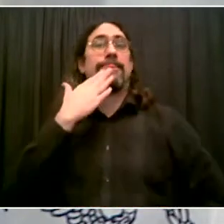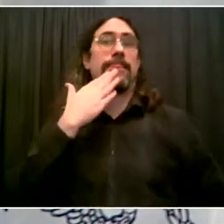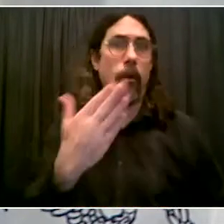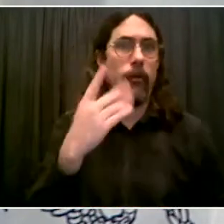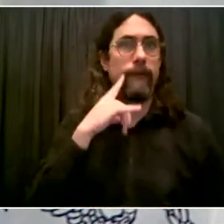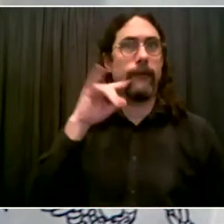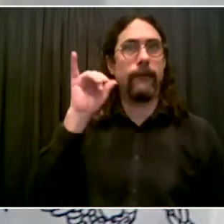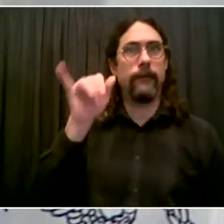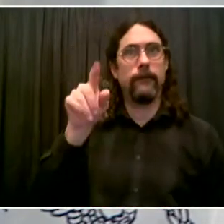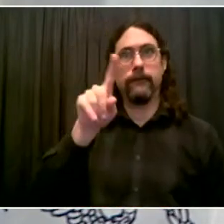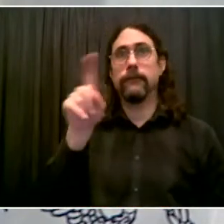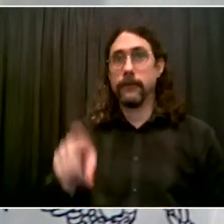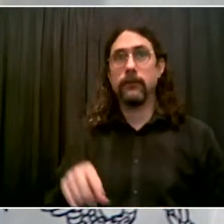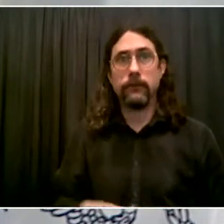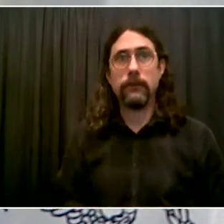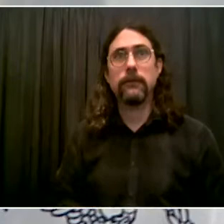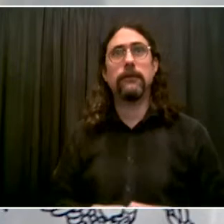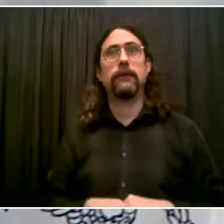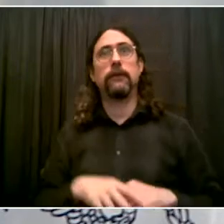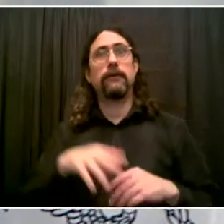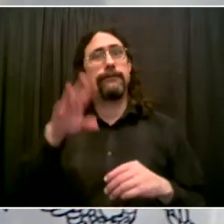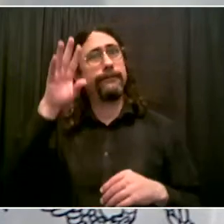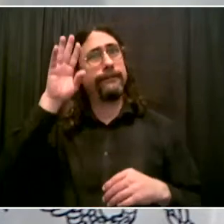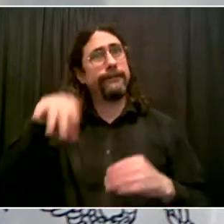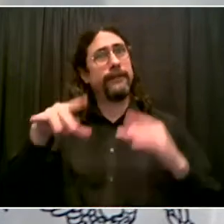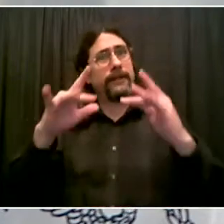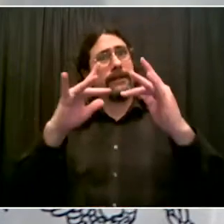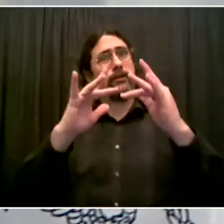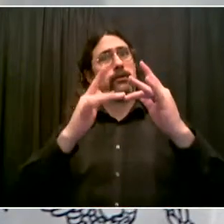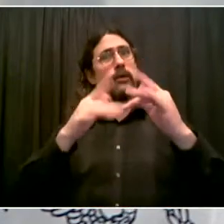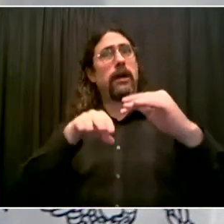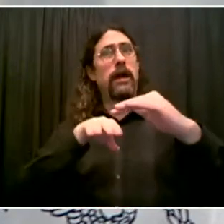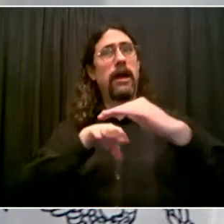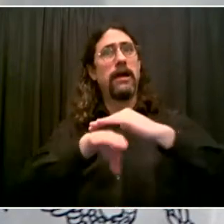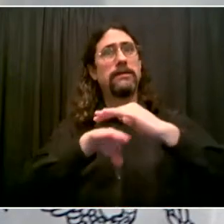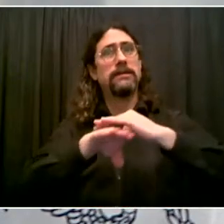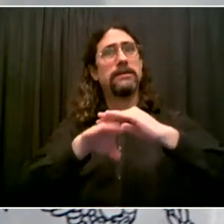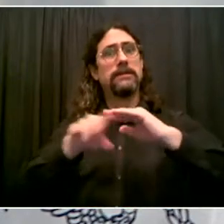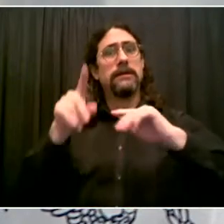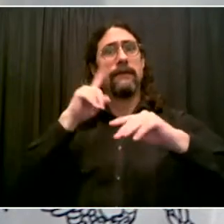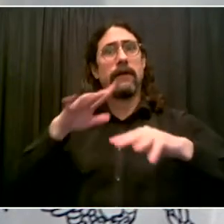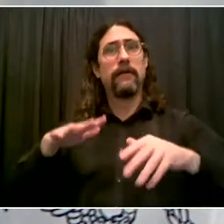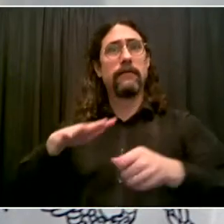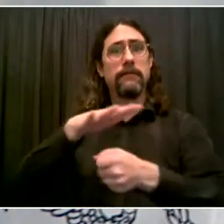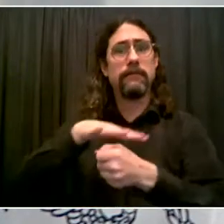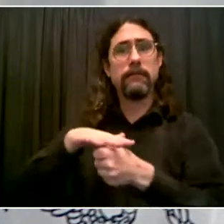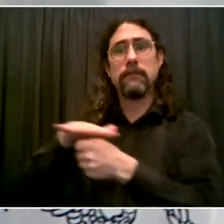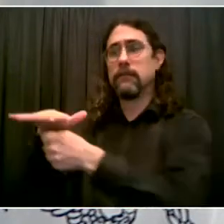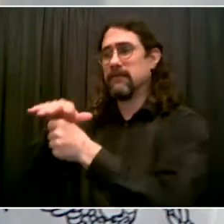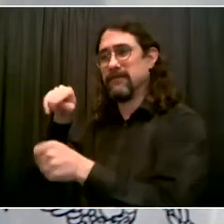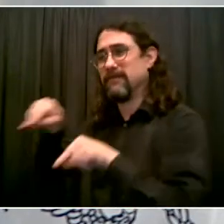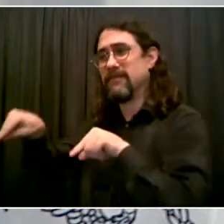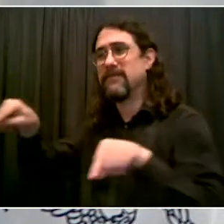THANK YOOU FOR ASKING. EGTTTTNGI BROADBAND ACCESS TO COMMUNITIES